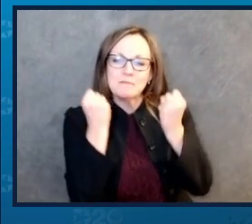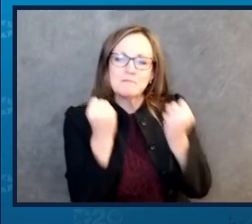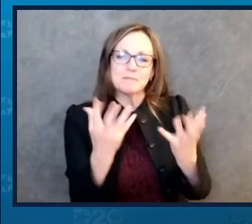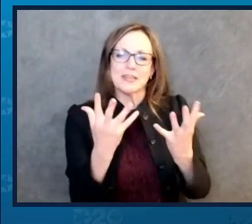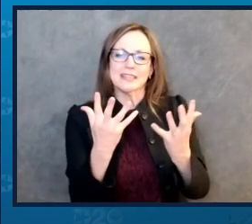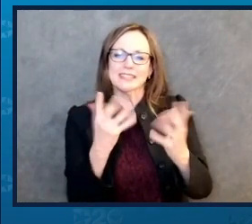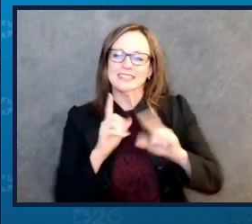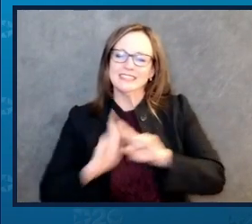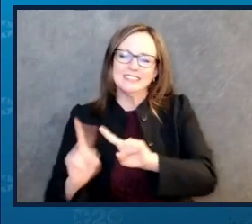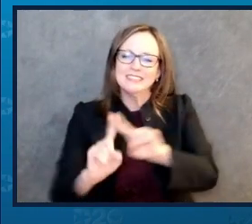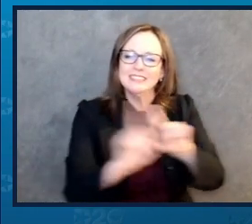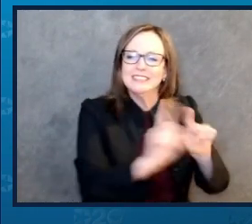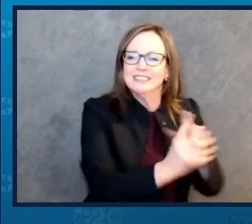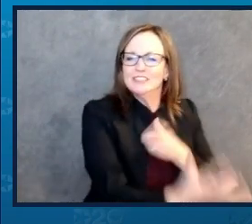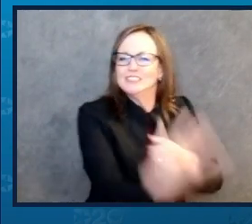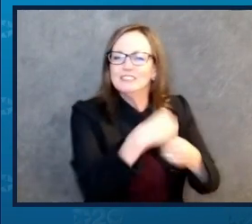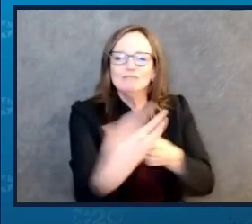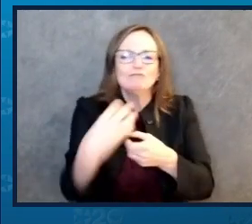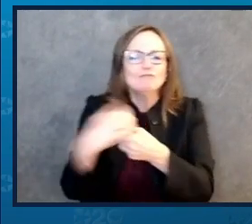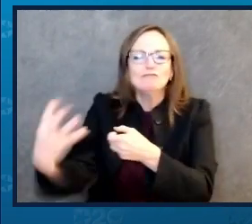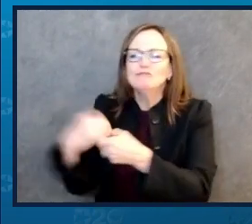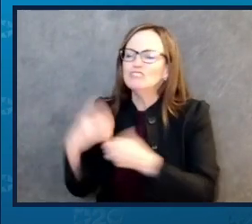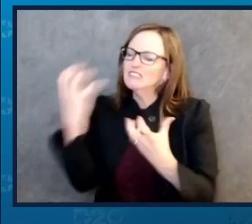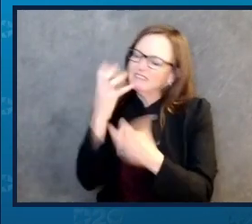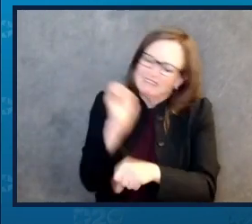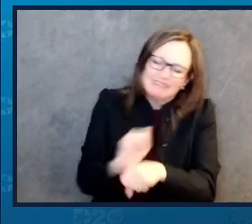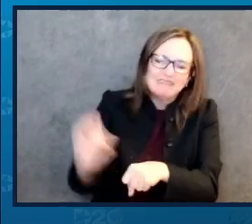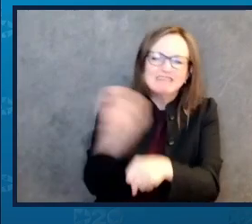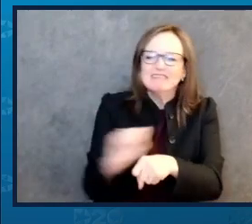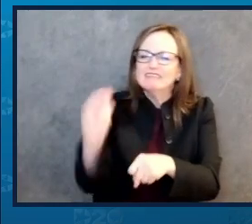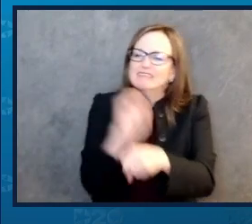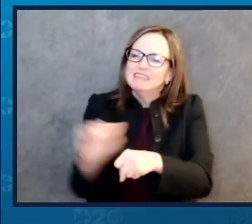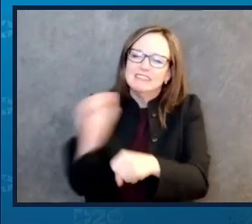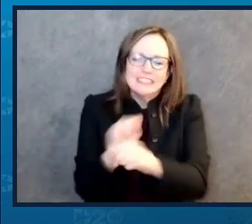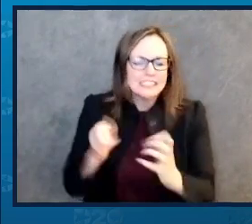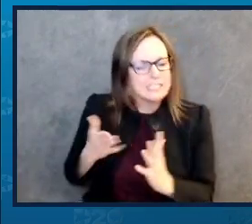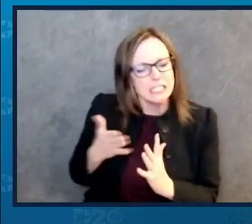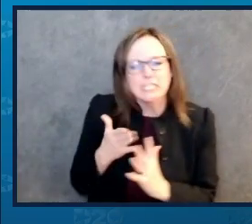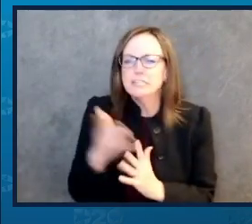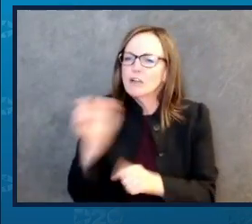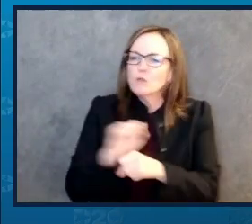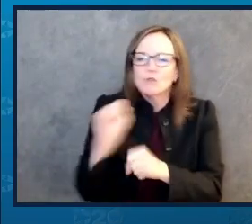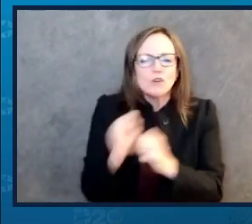SHE IS A HARD WORKER. A REALLY HARD WORKER. SHE ISIENT. SHE IS SMART.